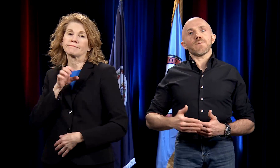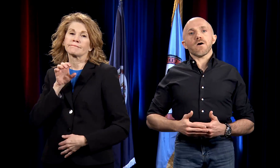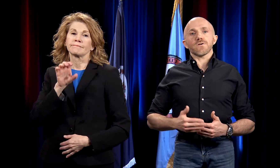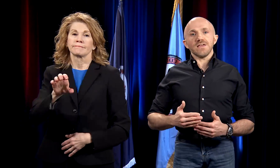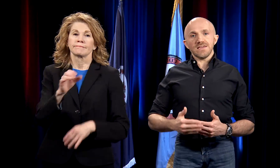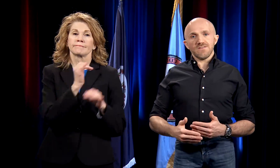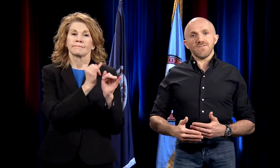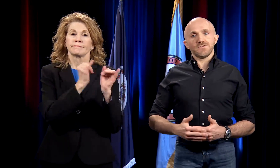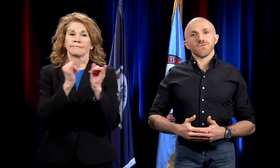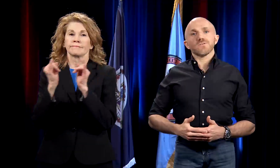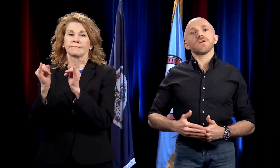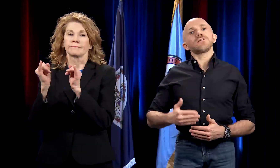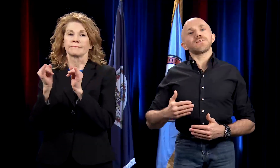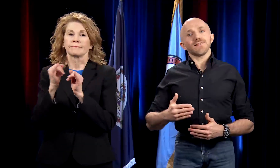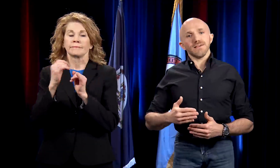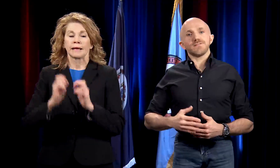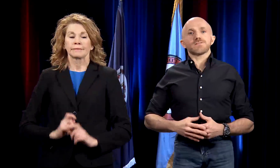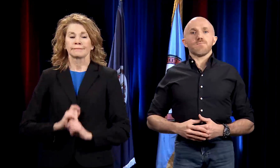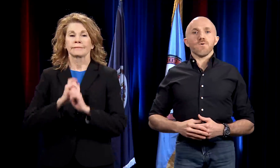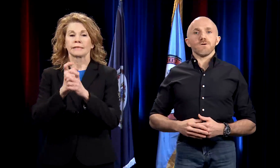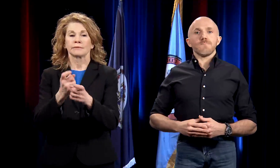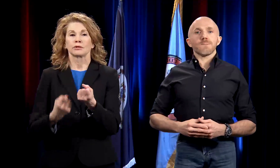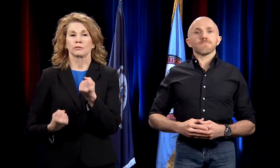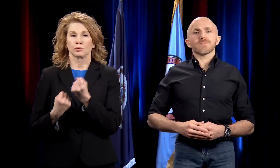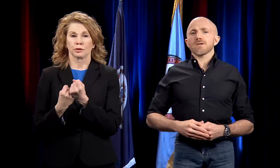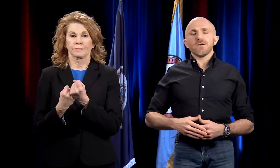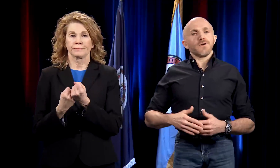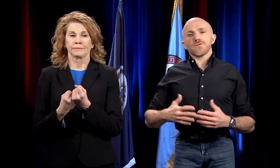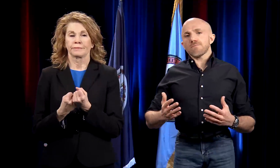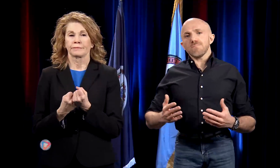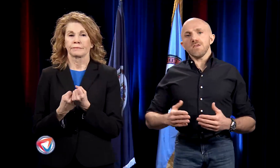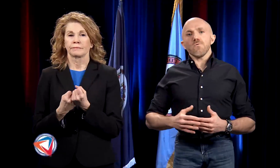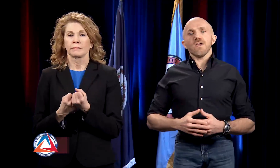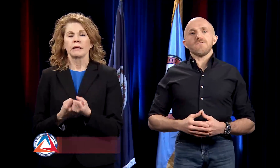empower individuals to lend support. There are many ways